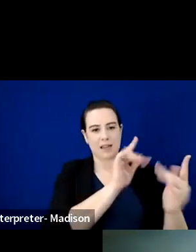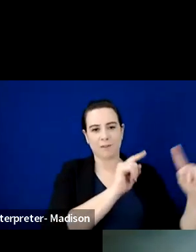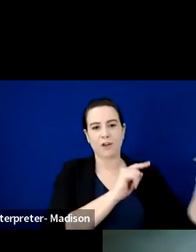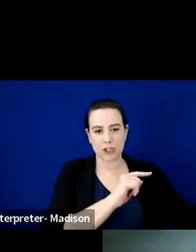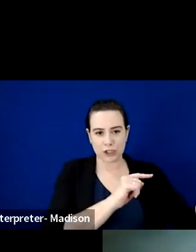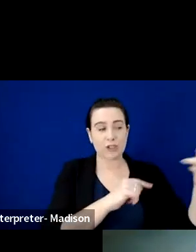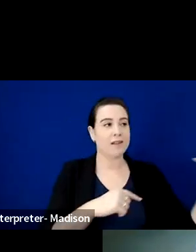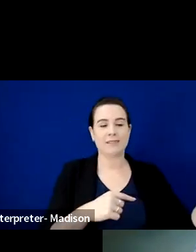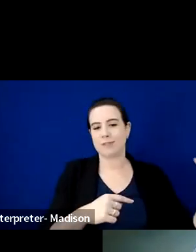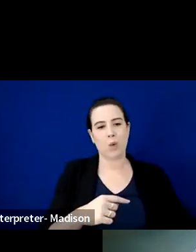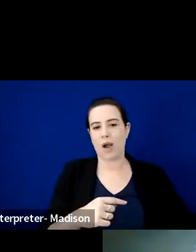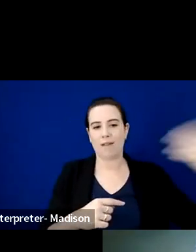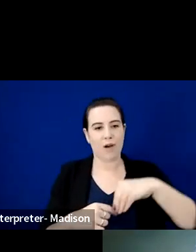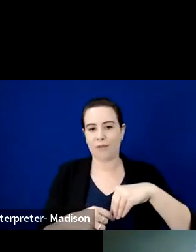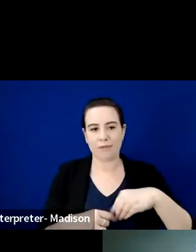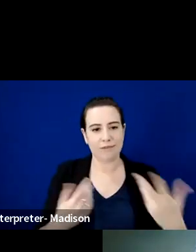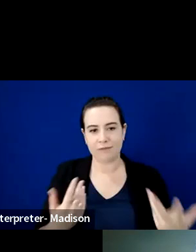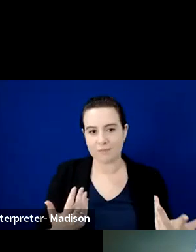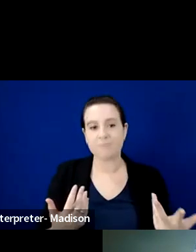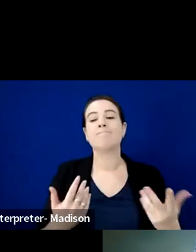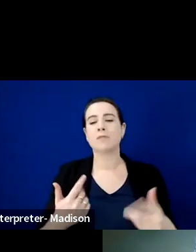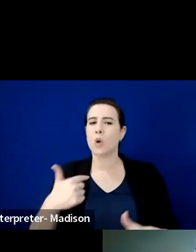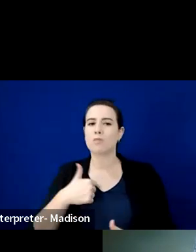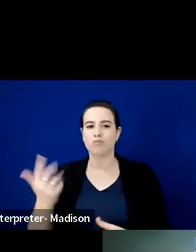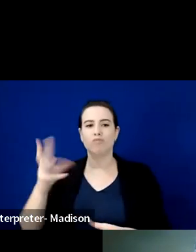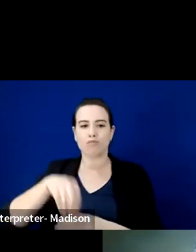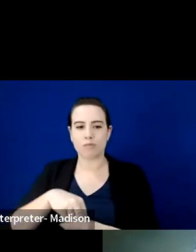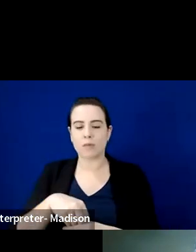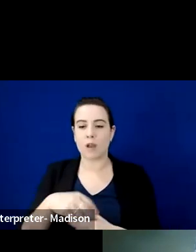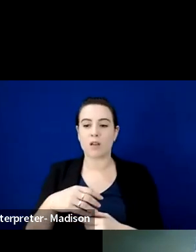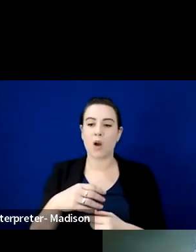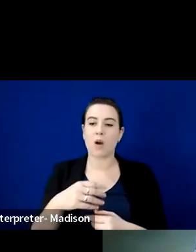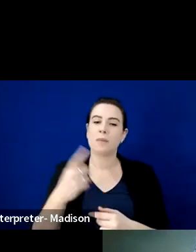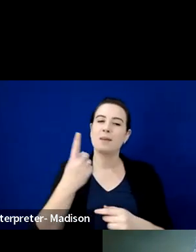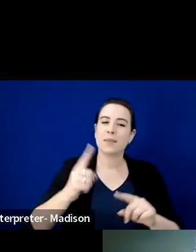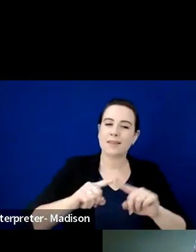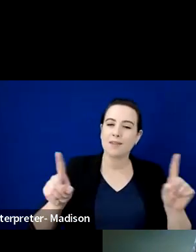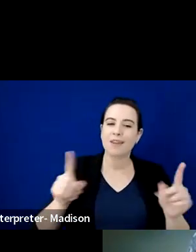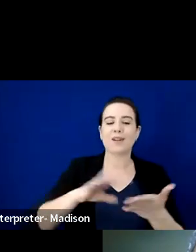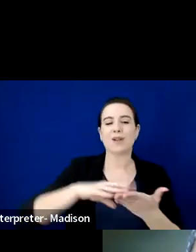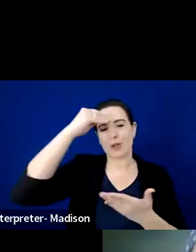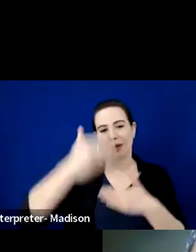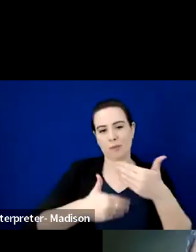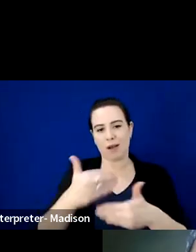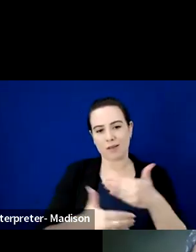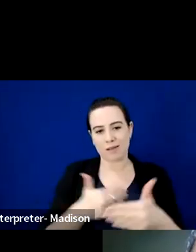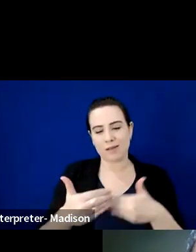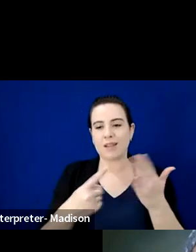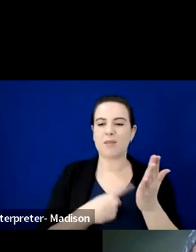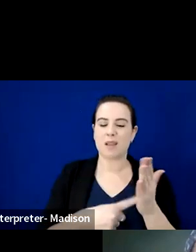We were not one of the original centers that was thought of for Missouri. Another center I understand was contacted, and they did not want to participate.